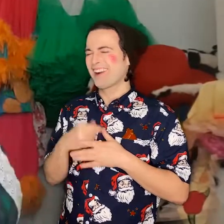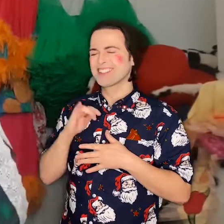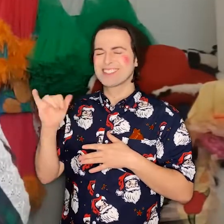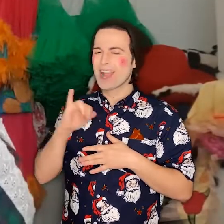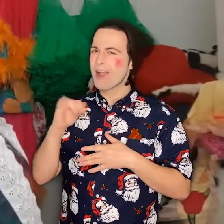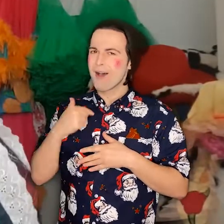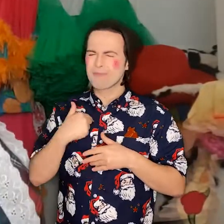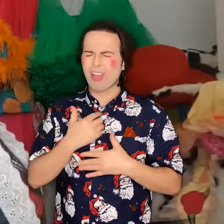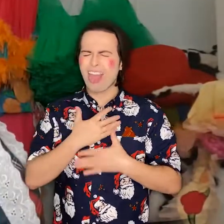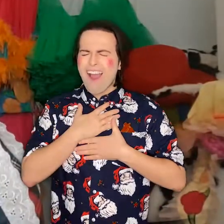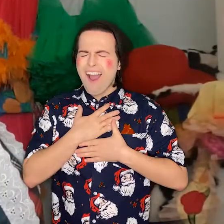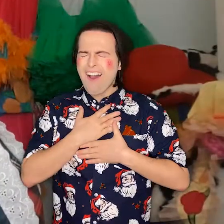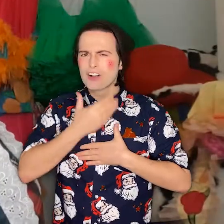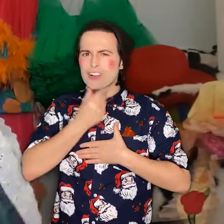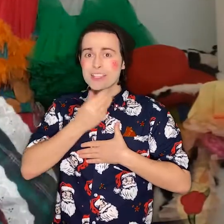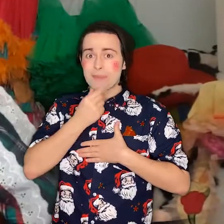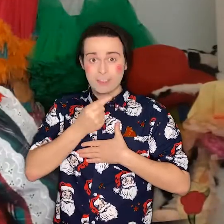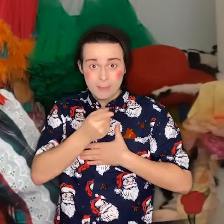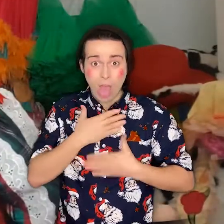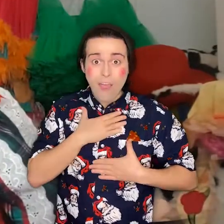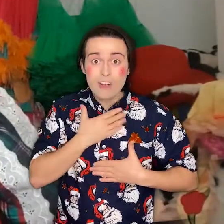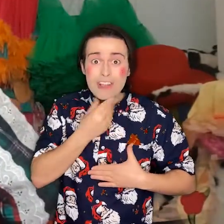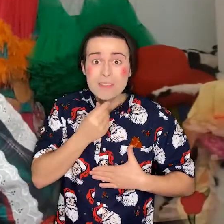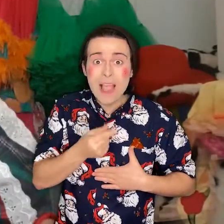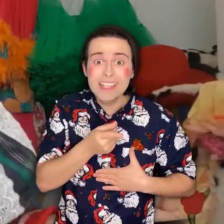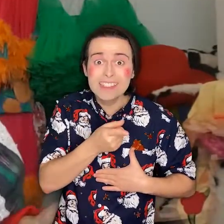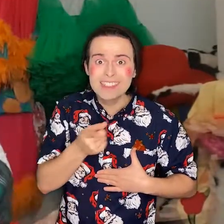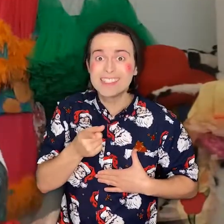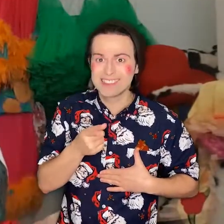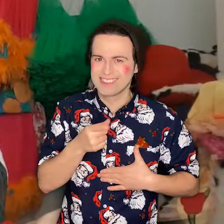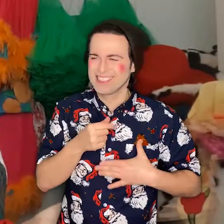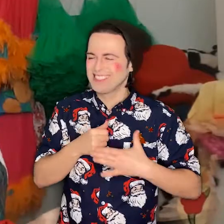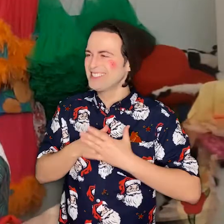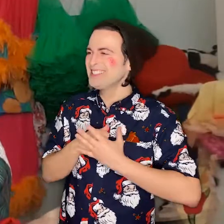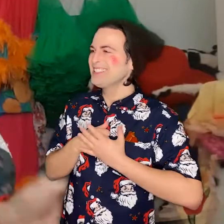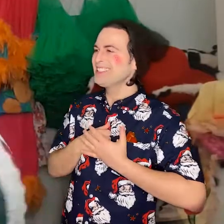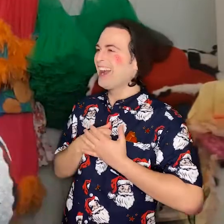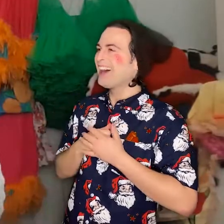It is the bees knees, the cats pyjamas, the dogs...collar.